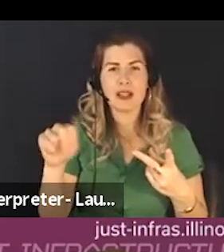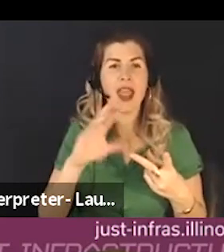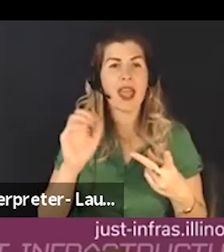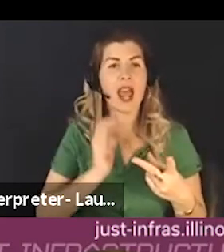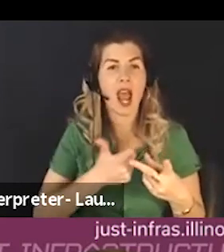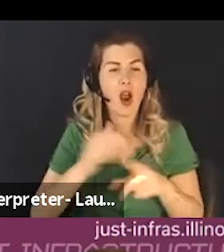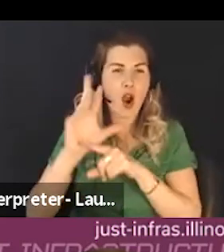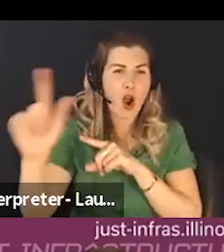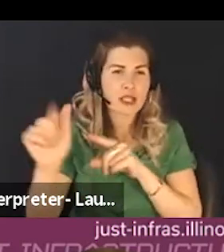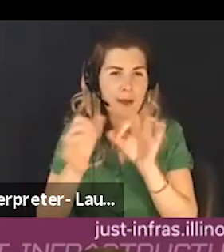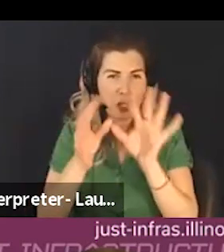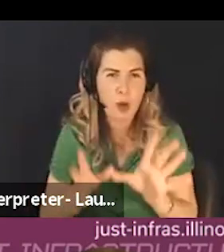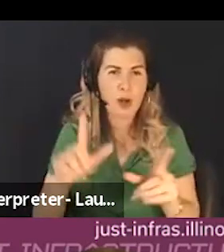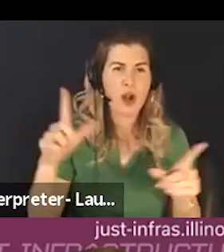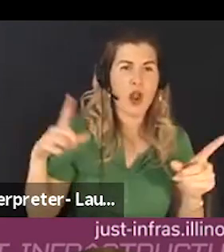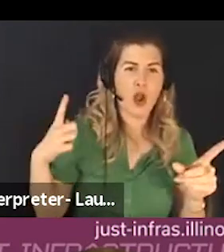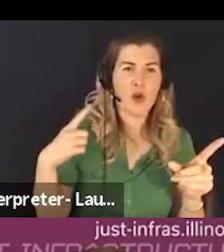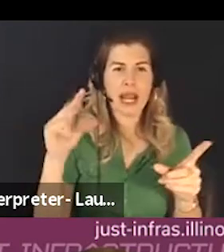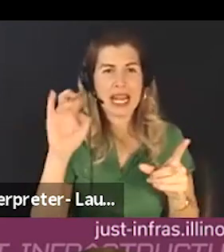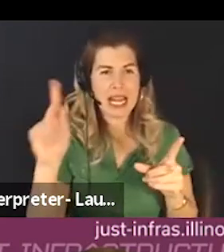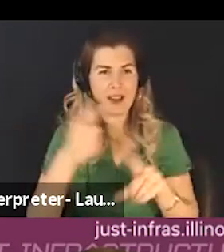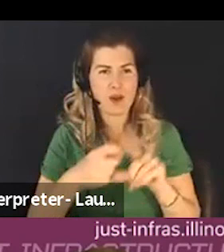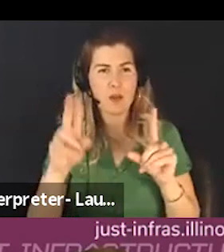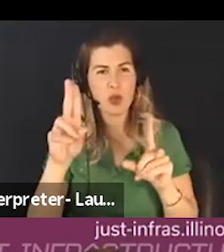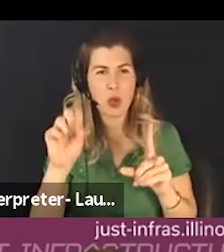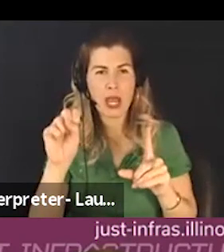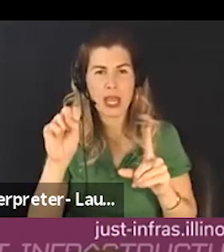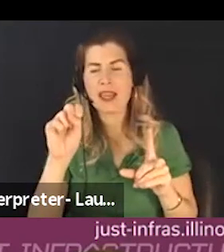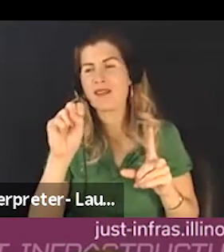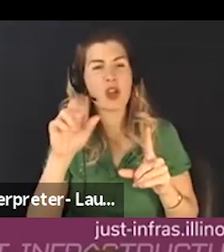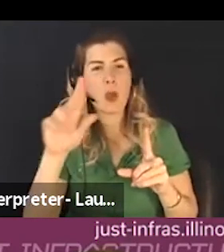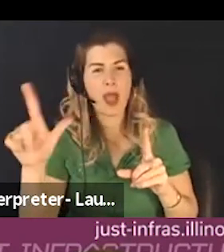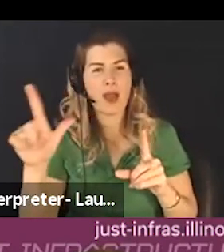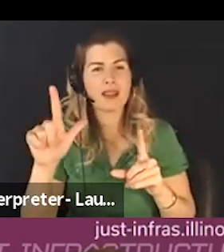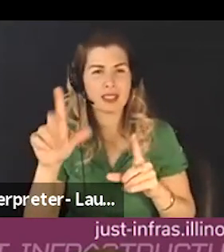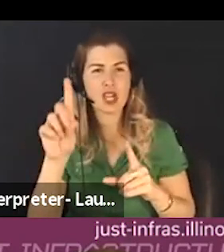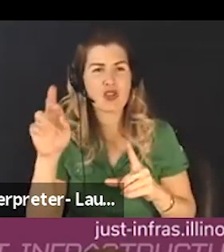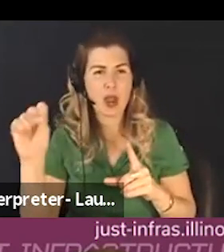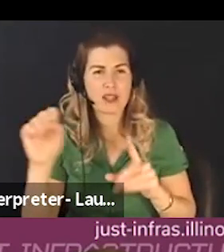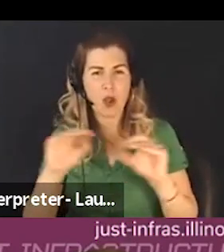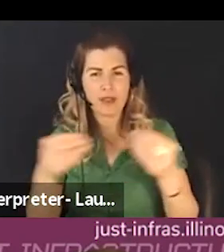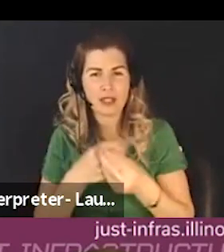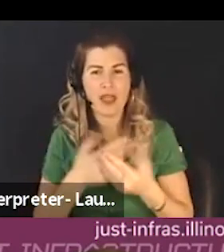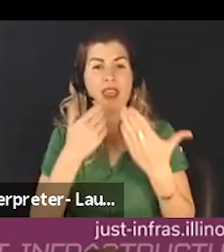Peterson, and our awesome ASL translators, Laura and Nick from you I use these dress office. Thank you.